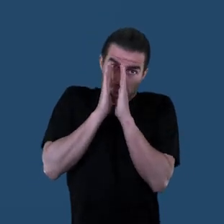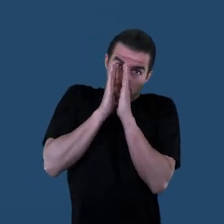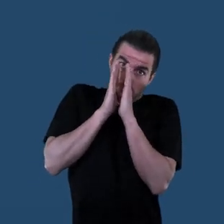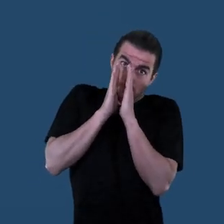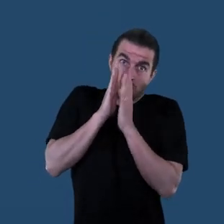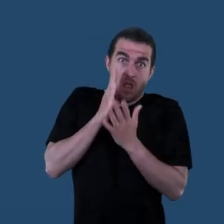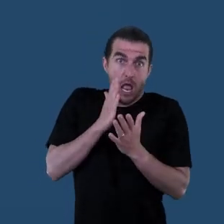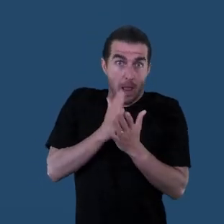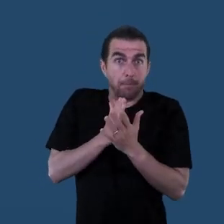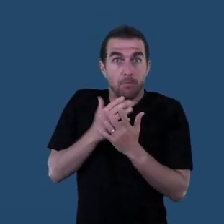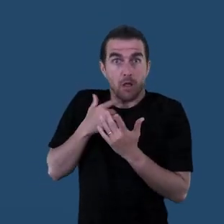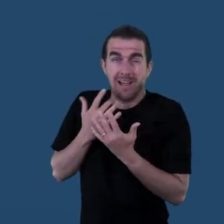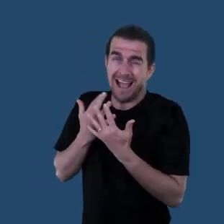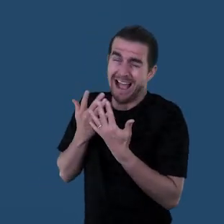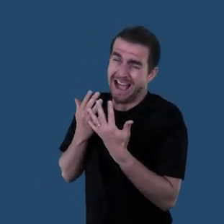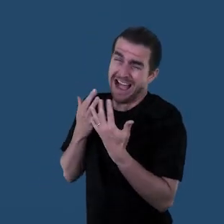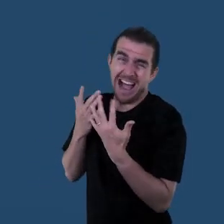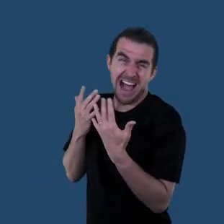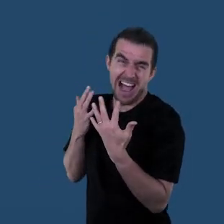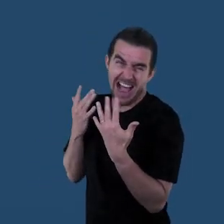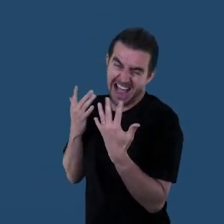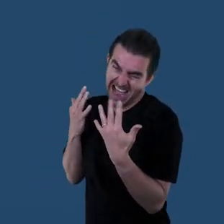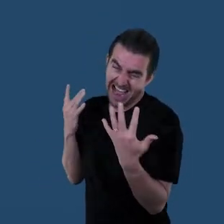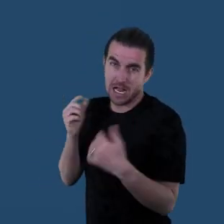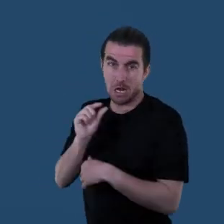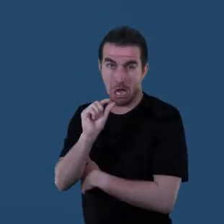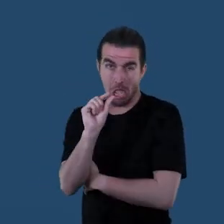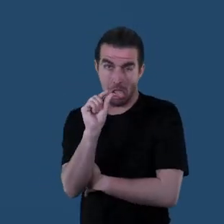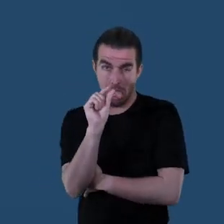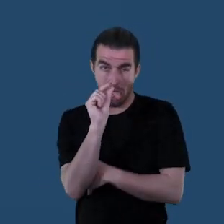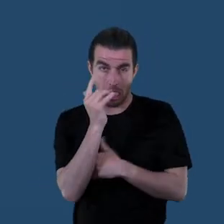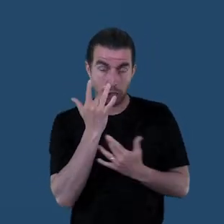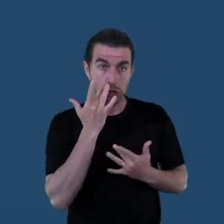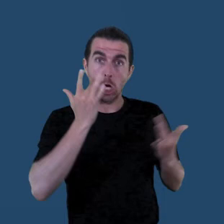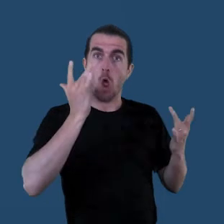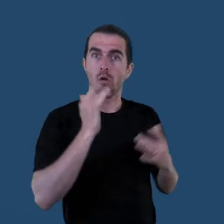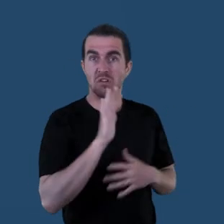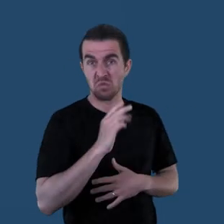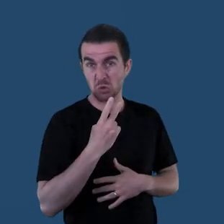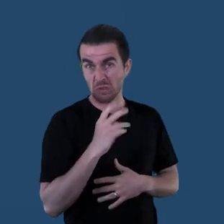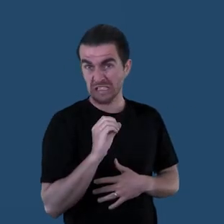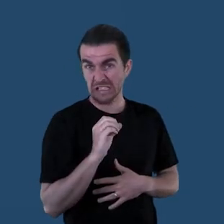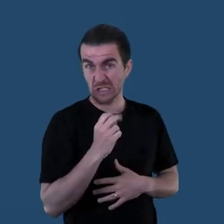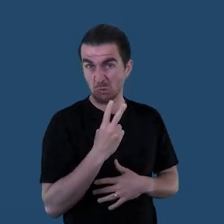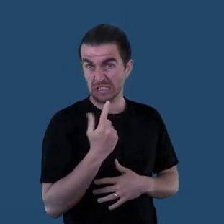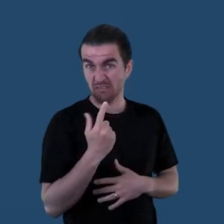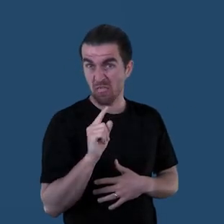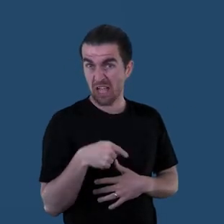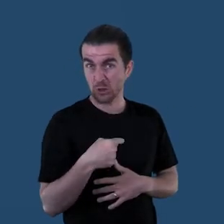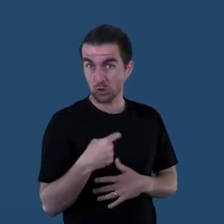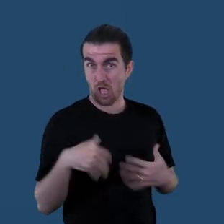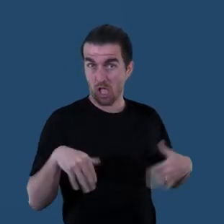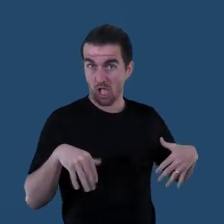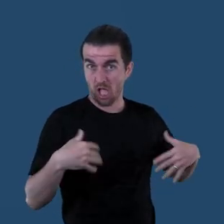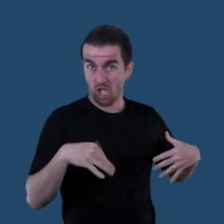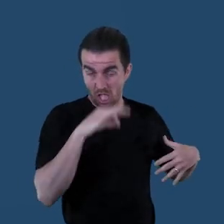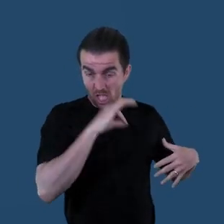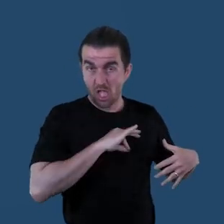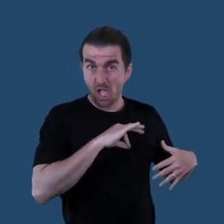We only have a very tiny percentage, around 20, 27,000 items on display in our museum